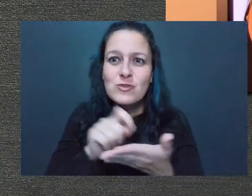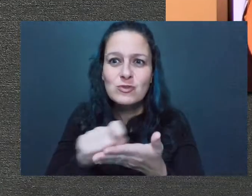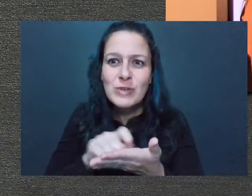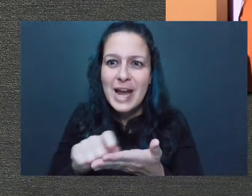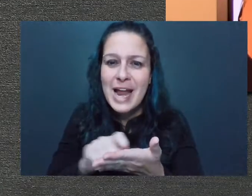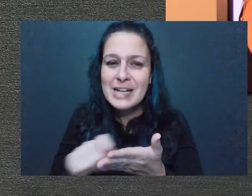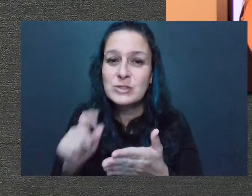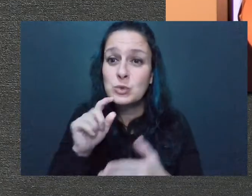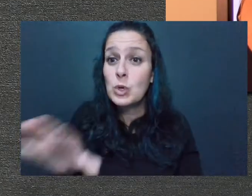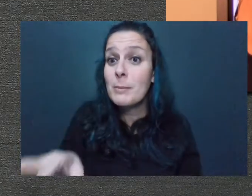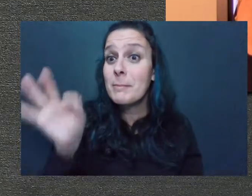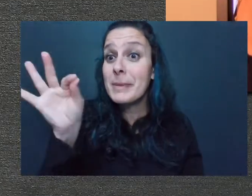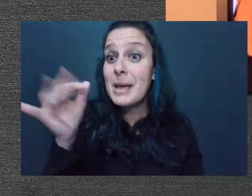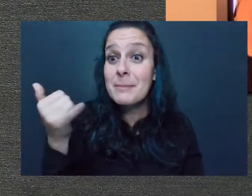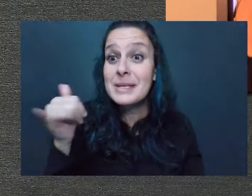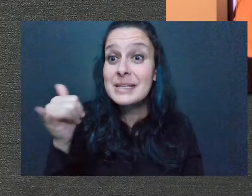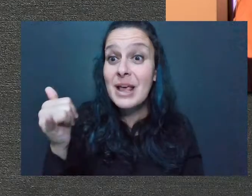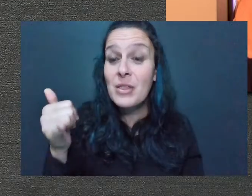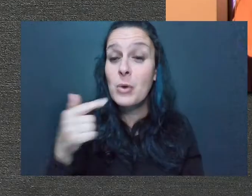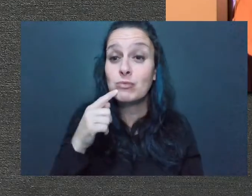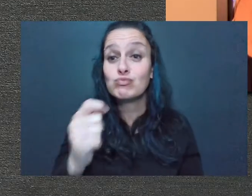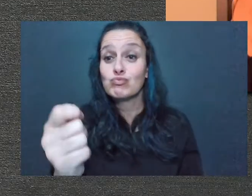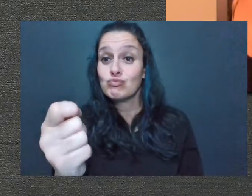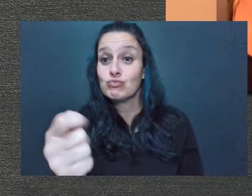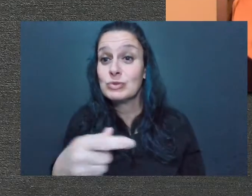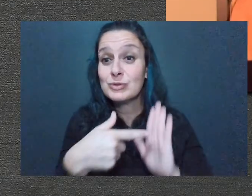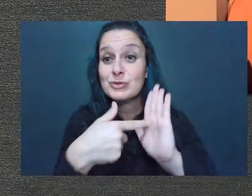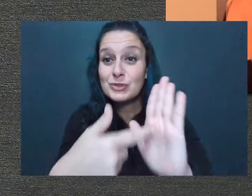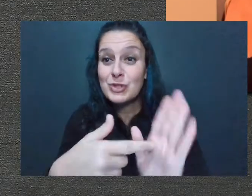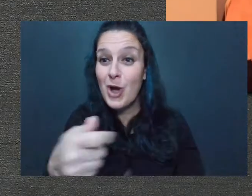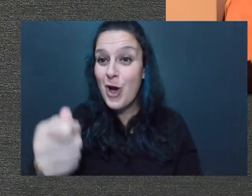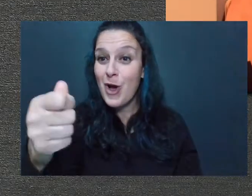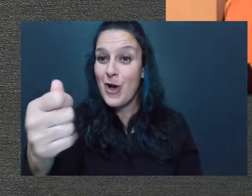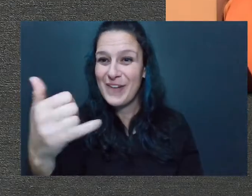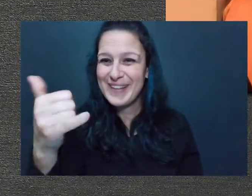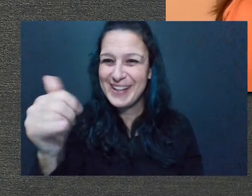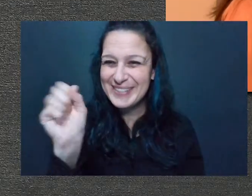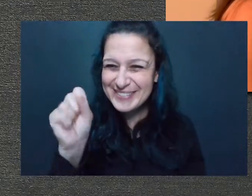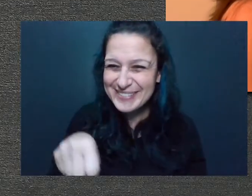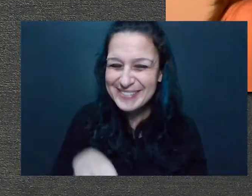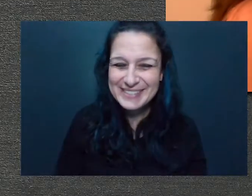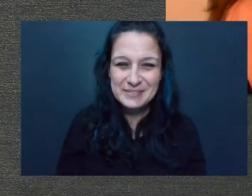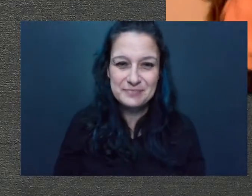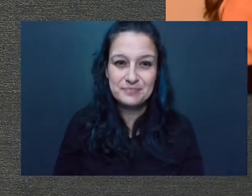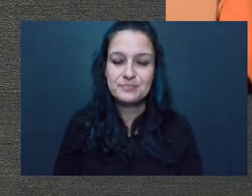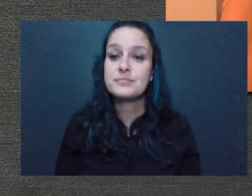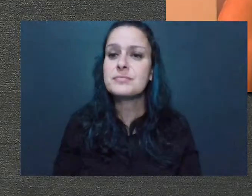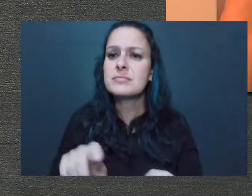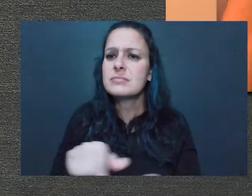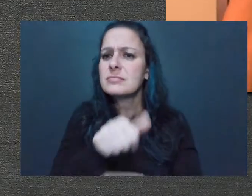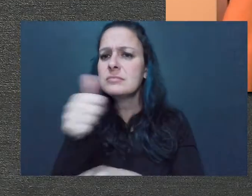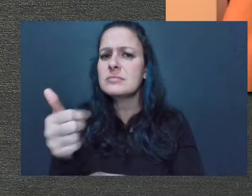and you can pick up the yellow crayon and show everybody, yellow. What other color do you see?